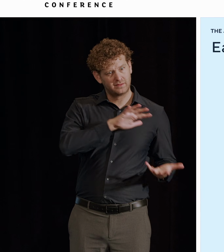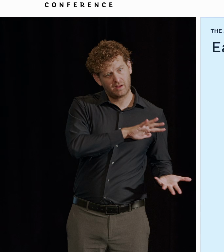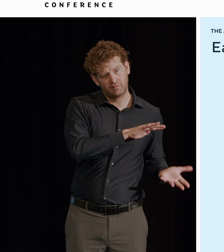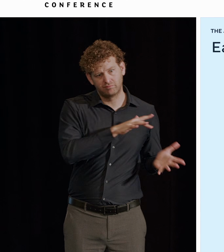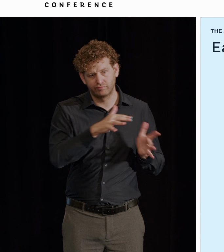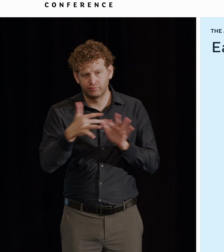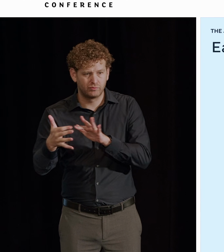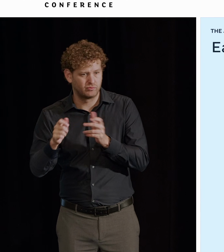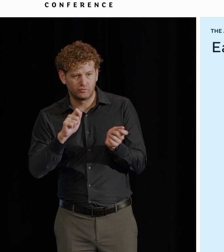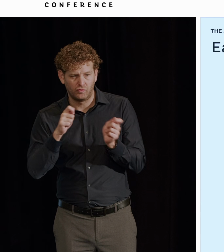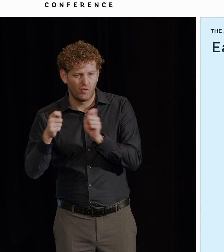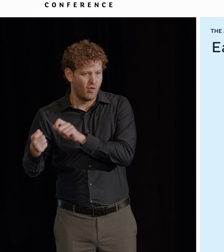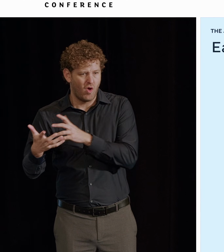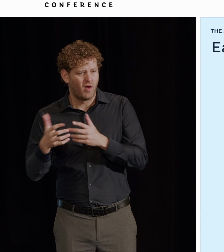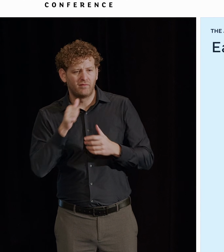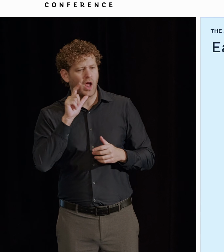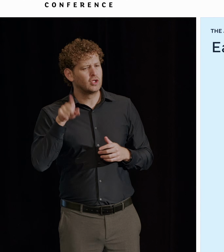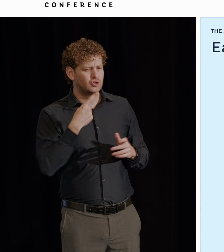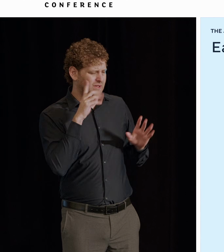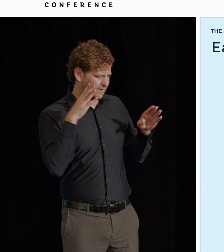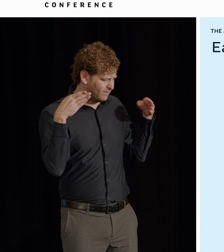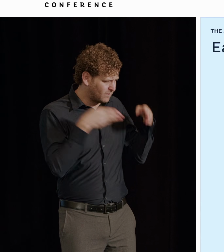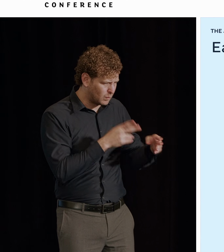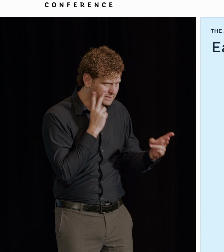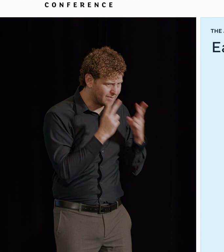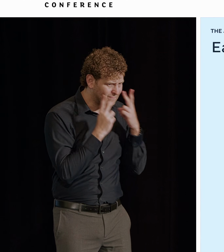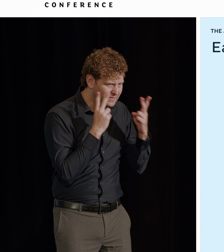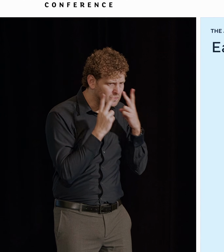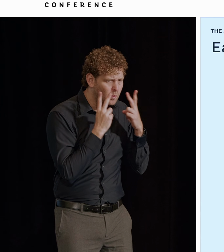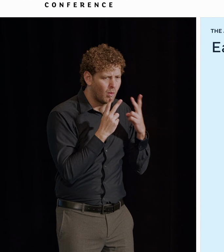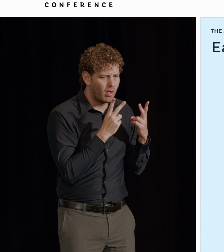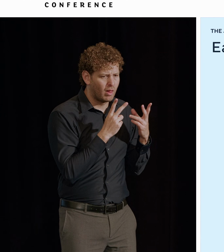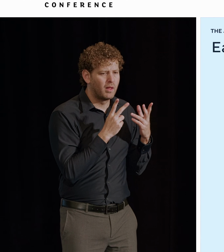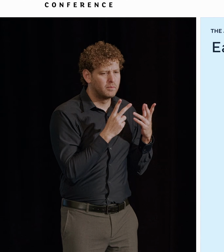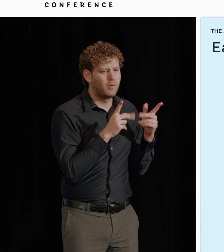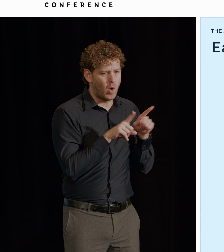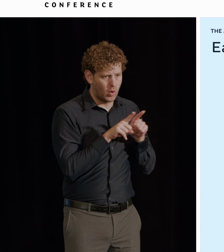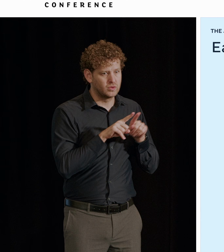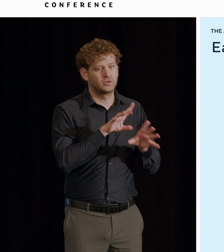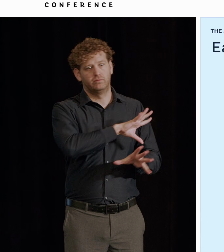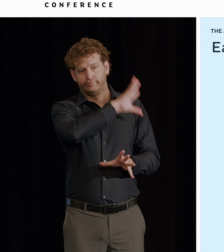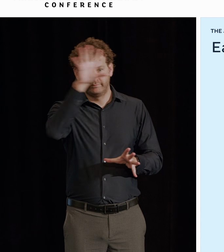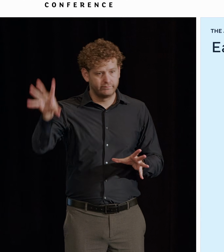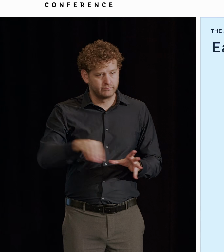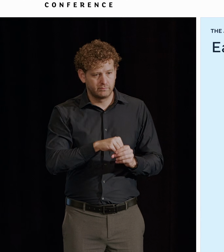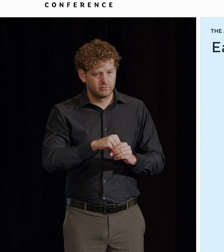becoming a more comprehensive platform for human accessibility across all needs.